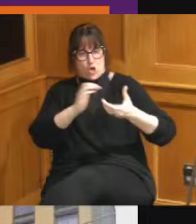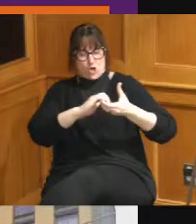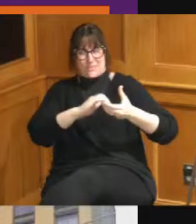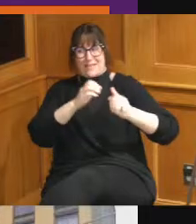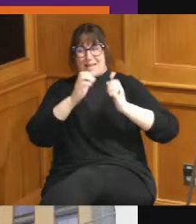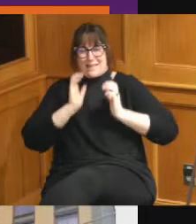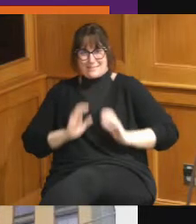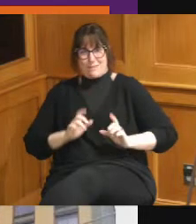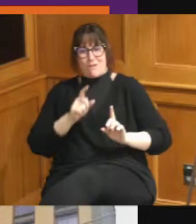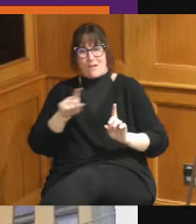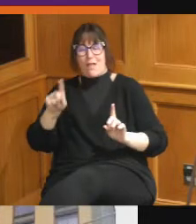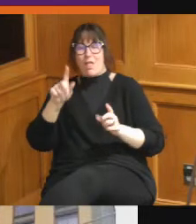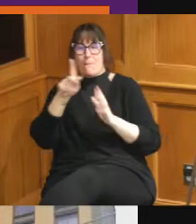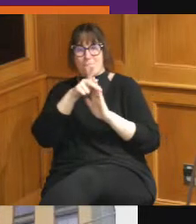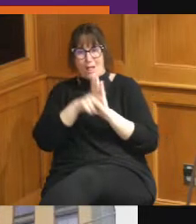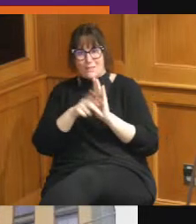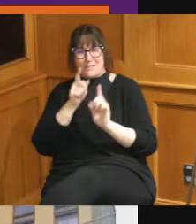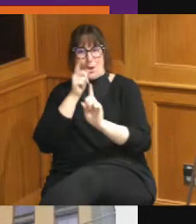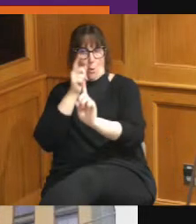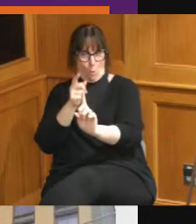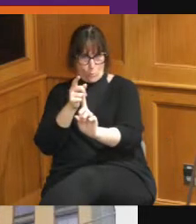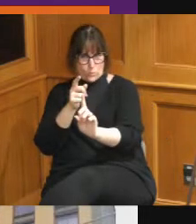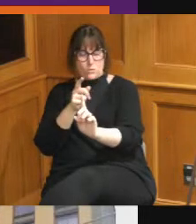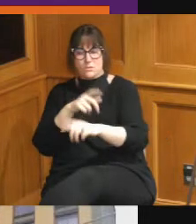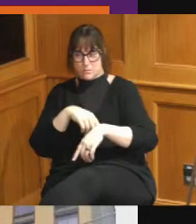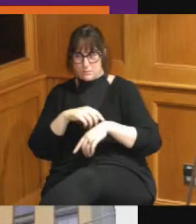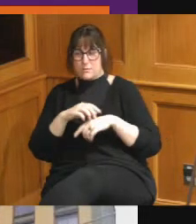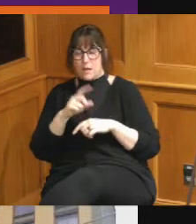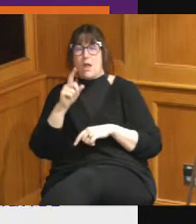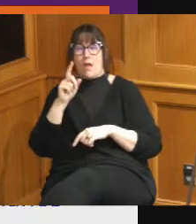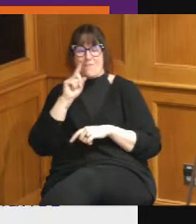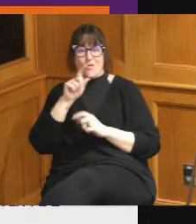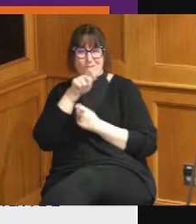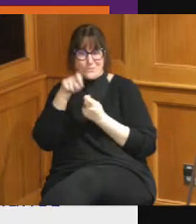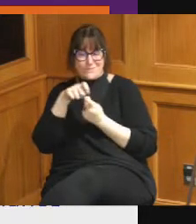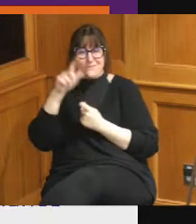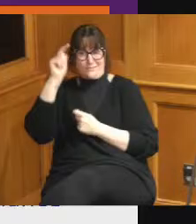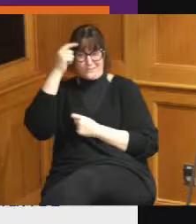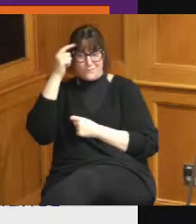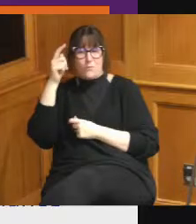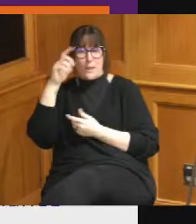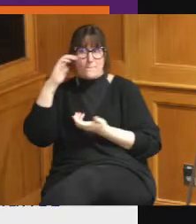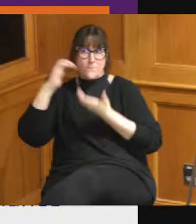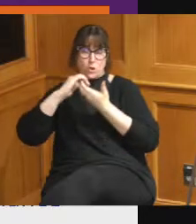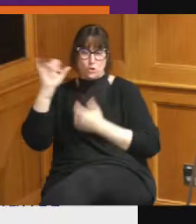their policy goals in particularly in the last few years our government Partners just again reminder